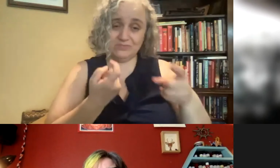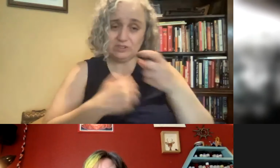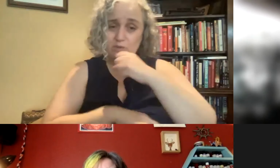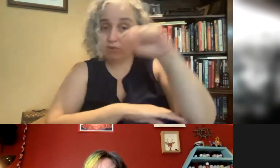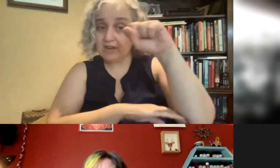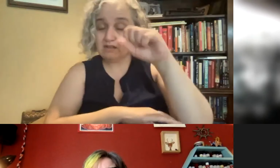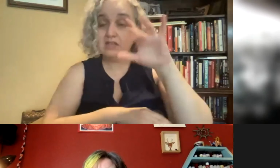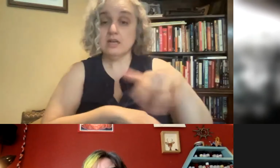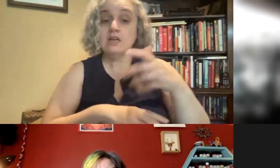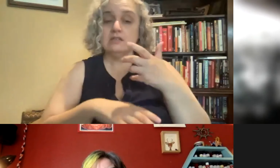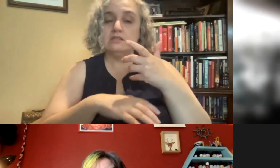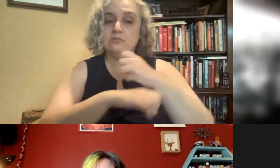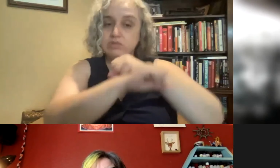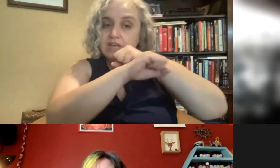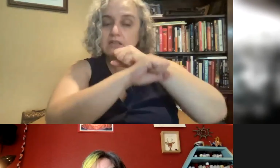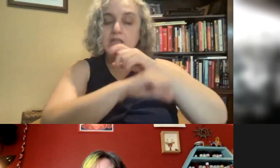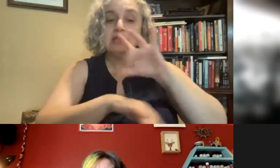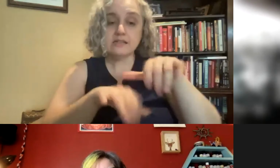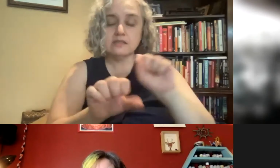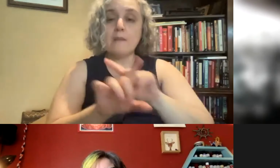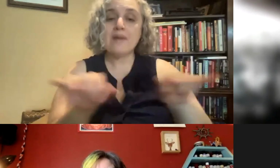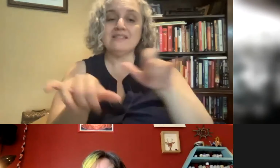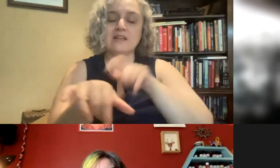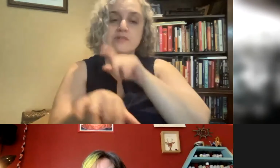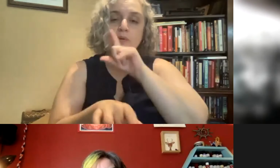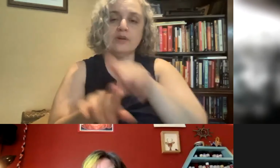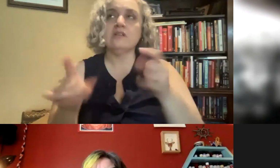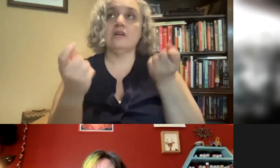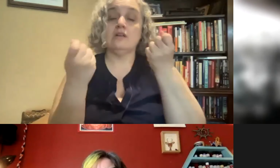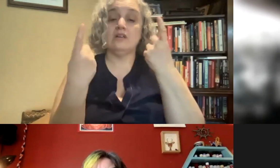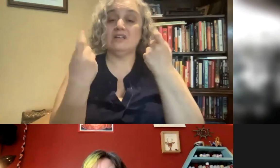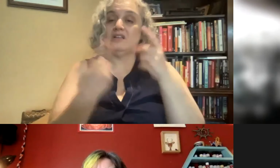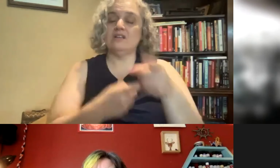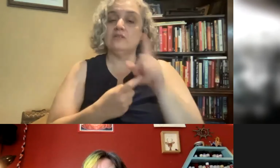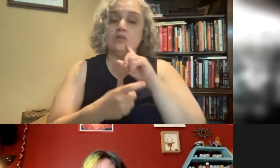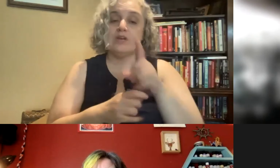and by reducing it, it's losing its viability and it's